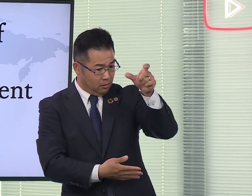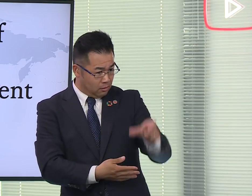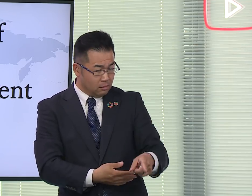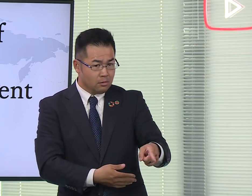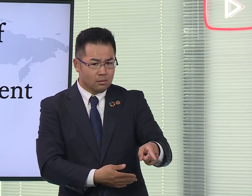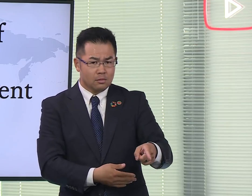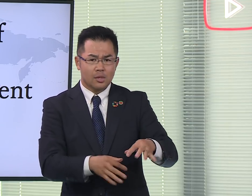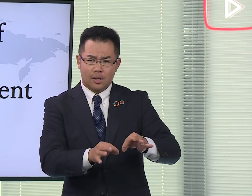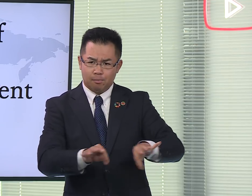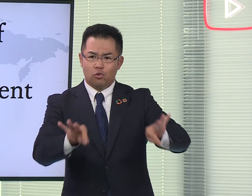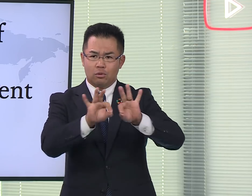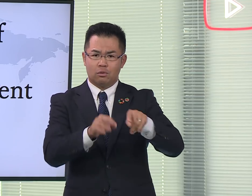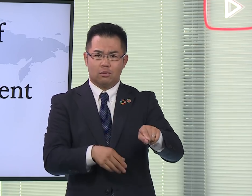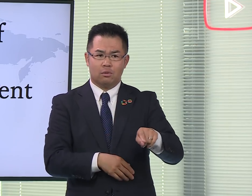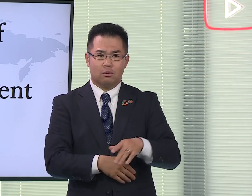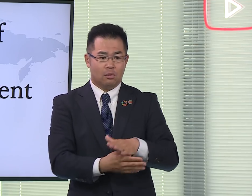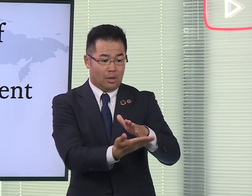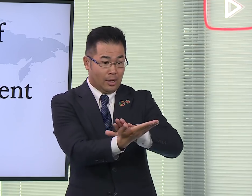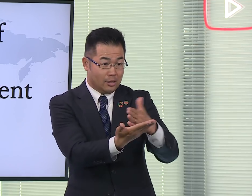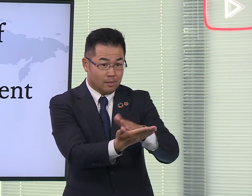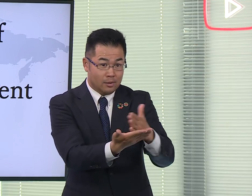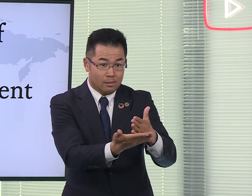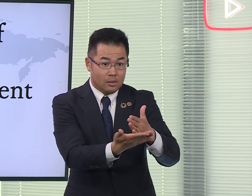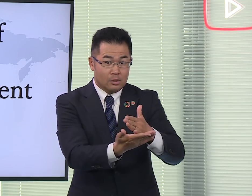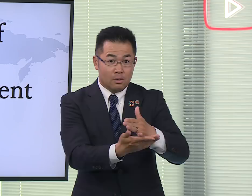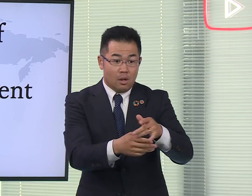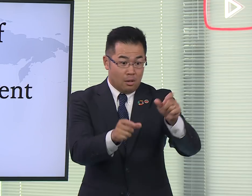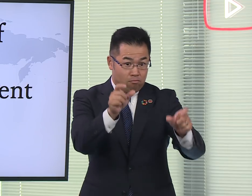terms of sign language, we have people who are working closely together and we